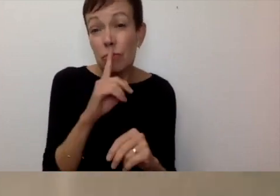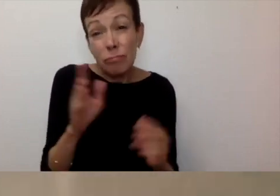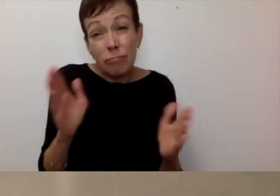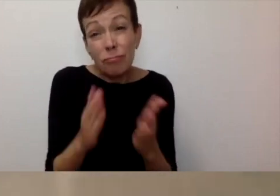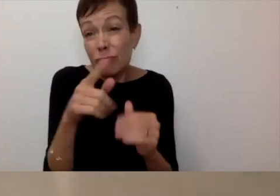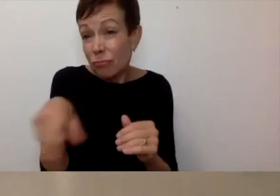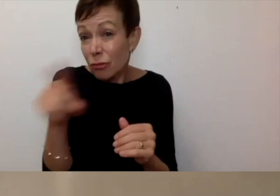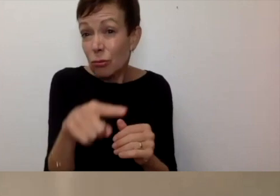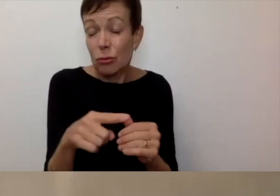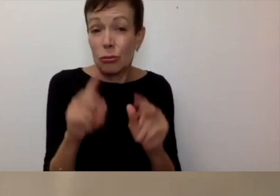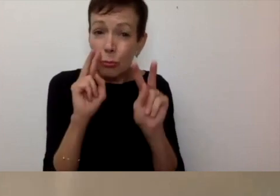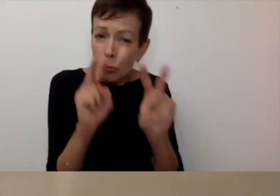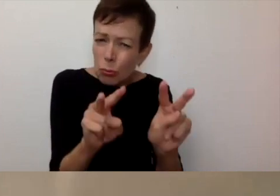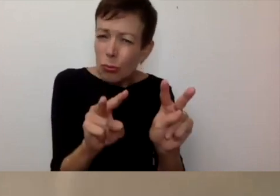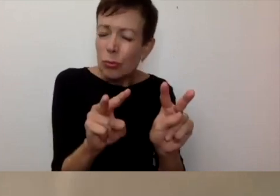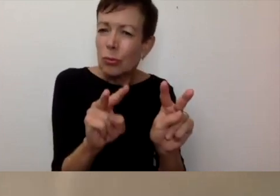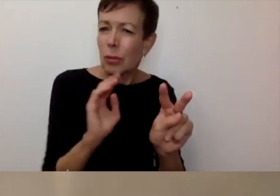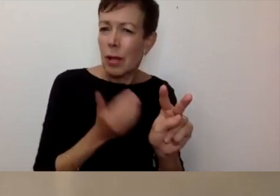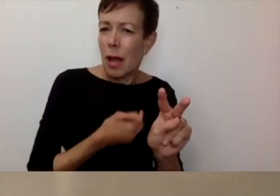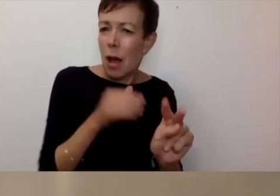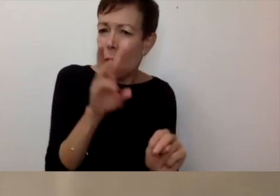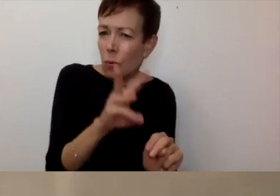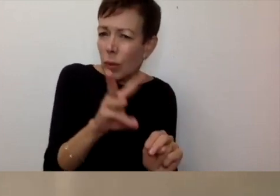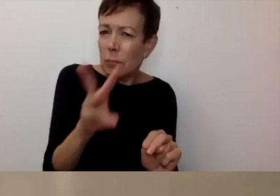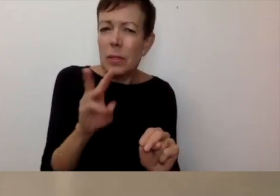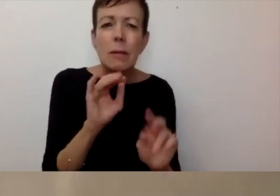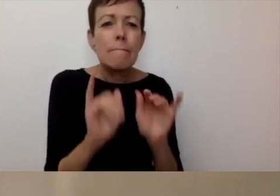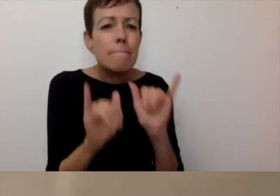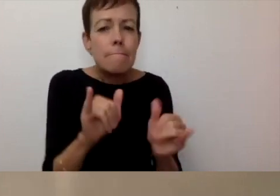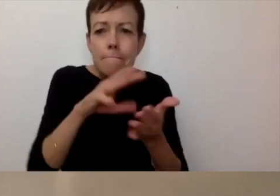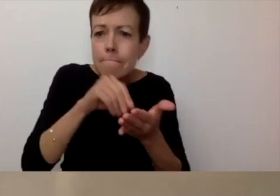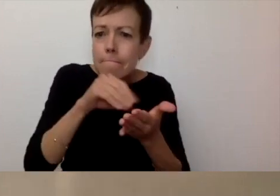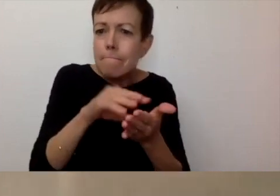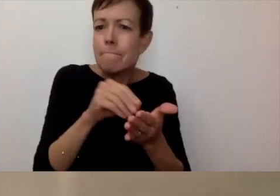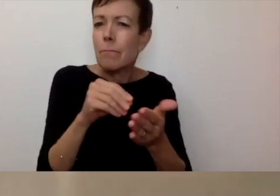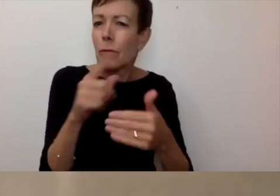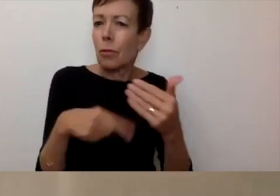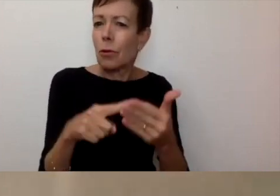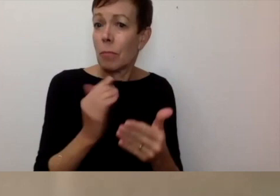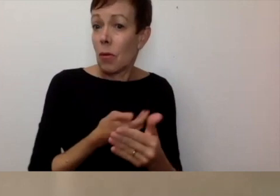um initiatives and partake in them and dissimulate them